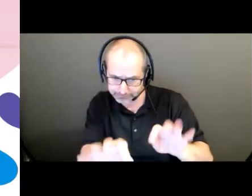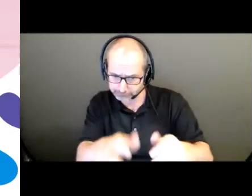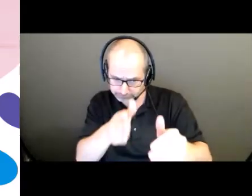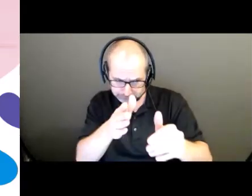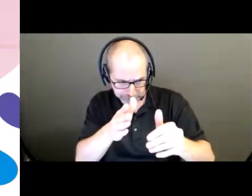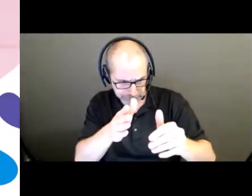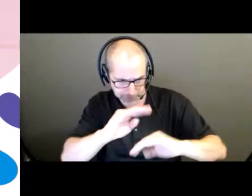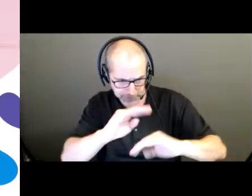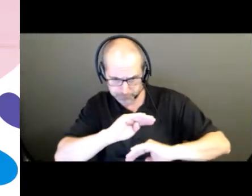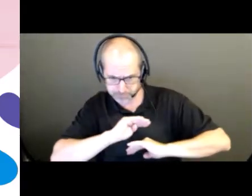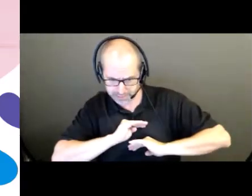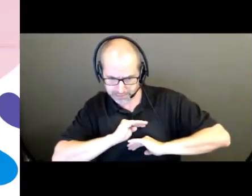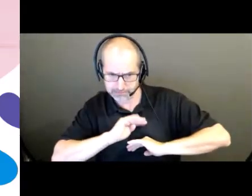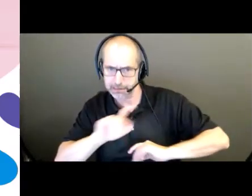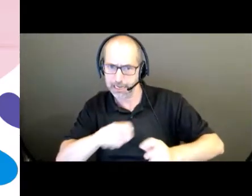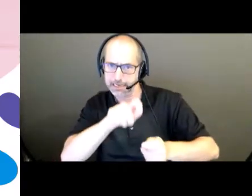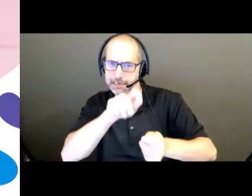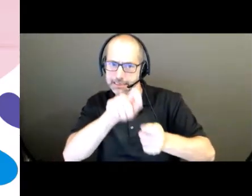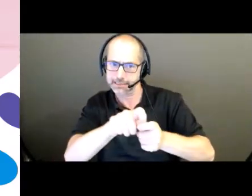They should be as well written as possible.